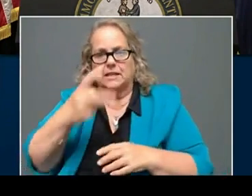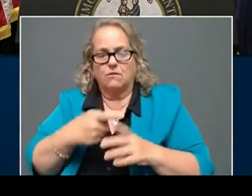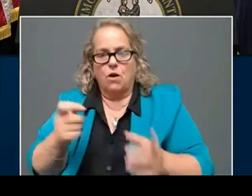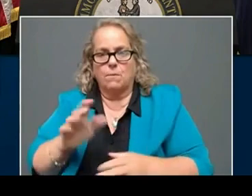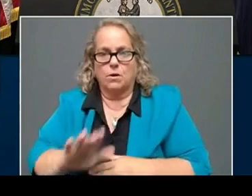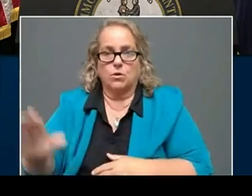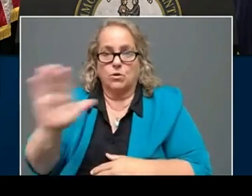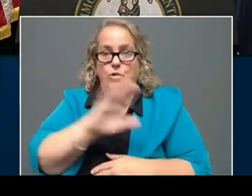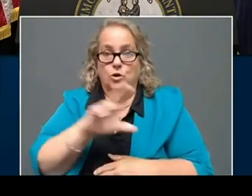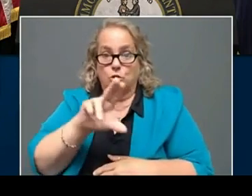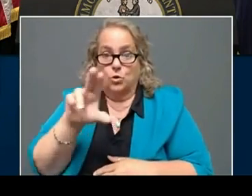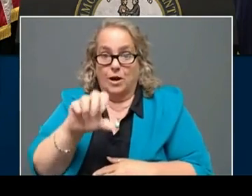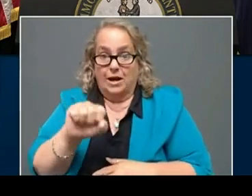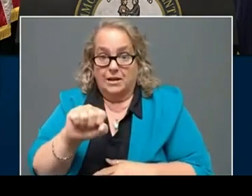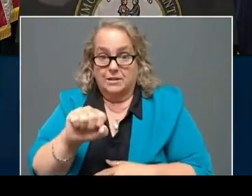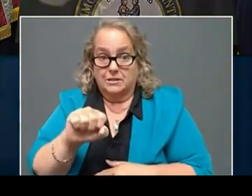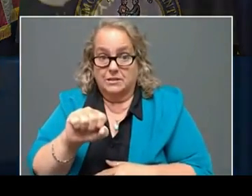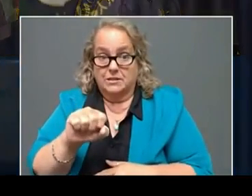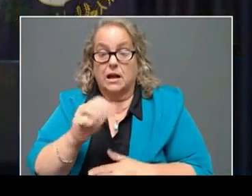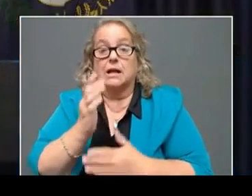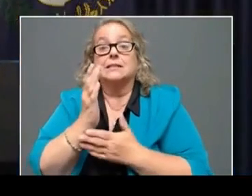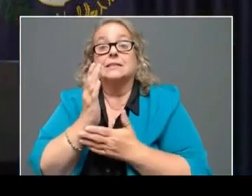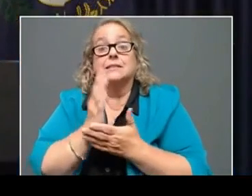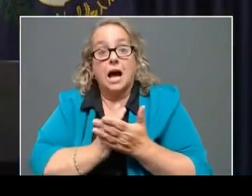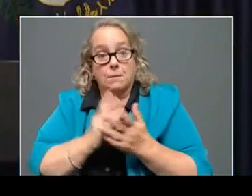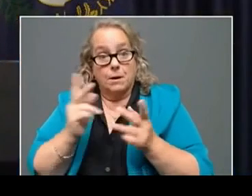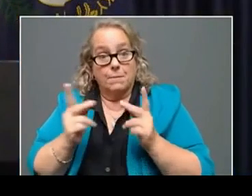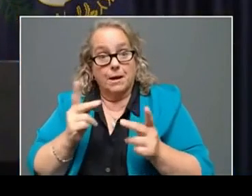have been vaccinated and they're very unlikely to be hospitalized. They're